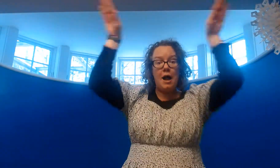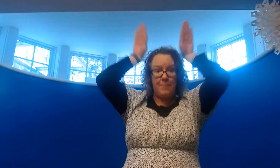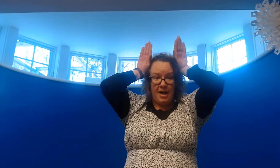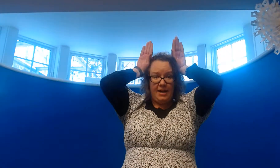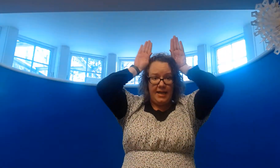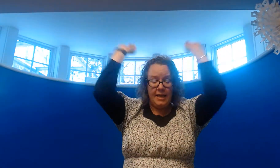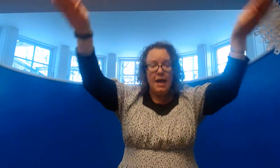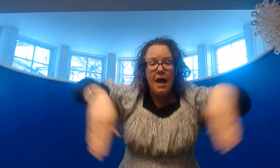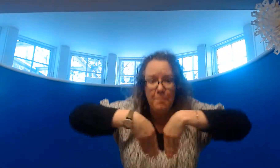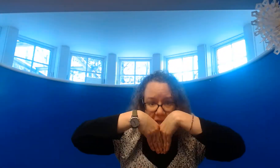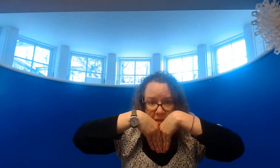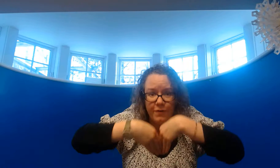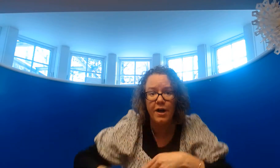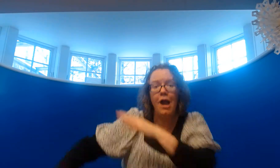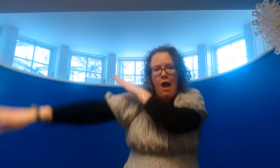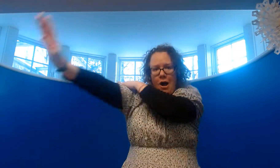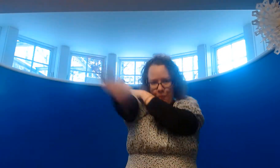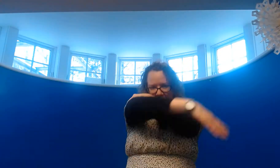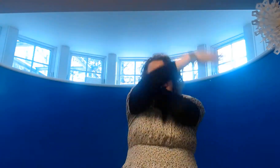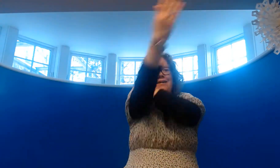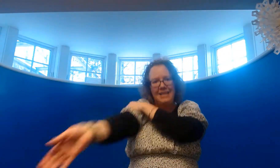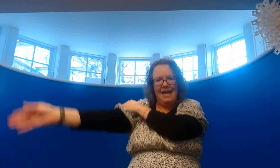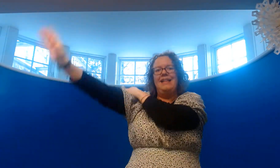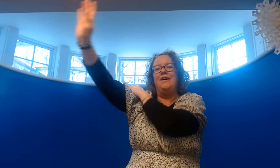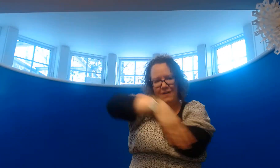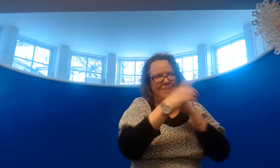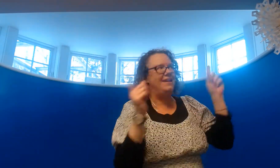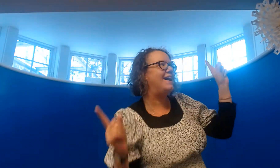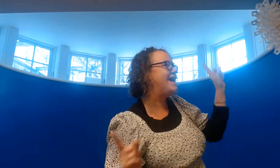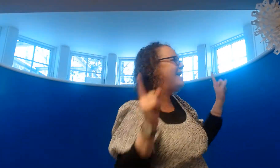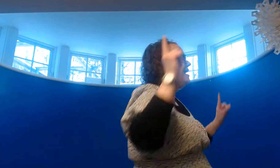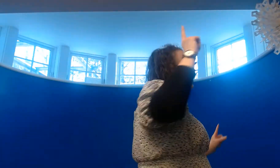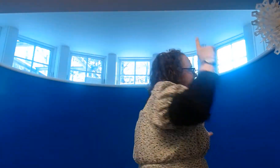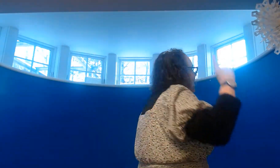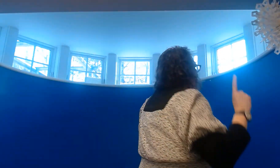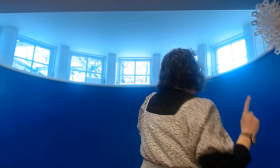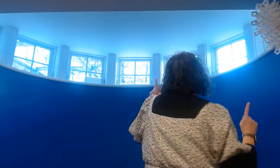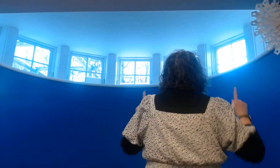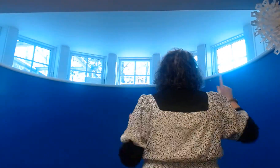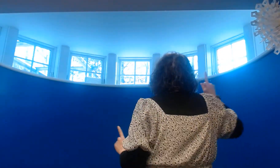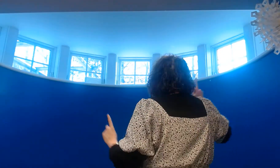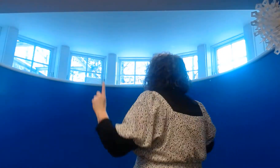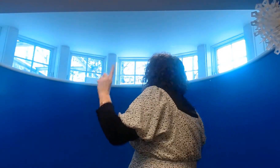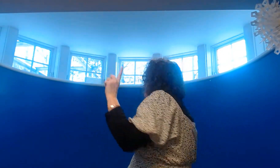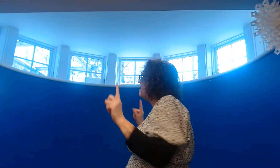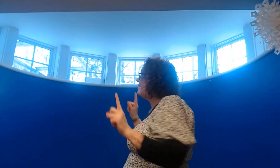a bunny, a beaver, a wild elephant nah nah nah nah nah nah nah nah nah nah nah nah.